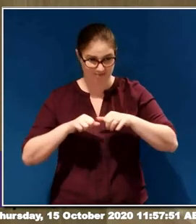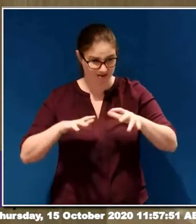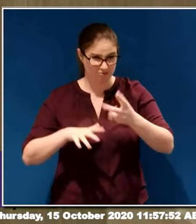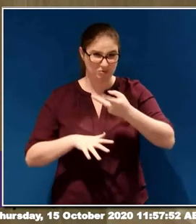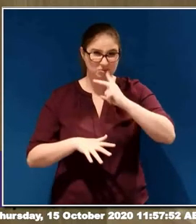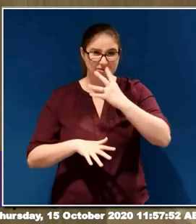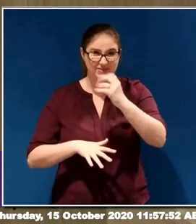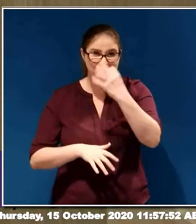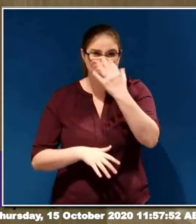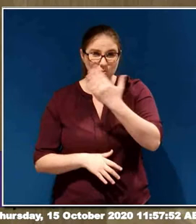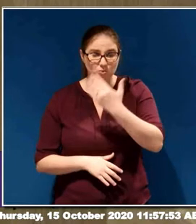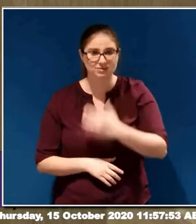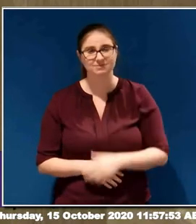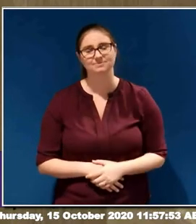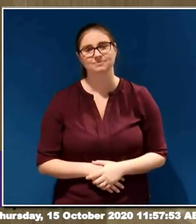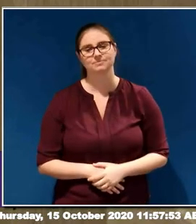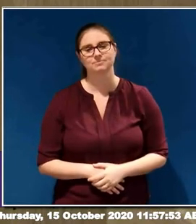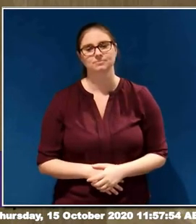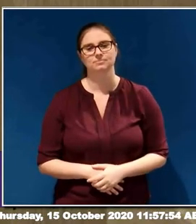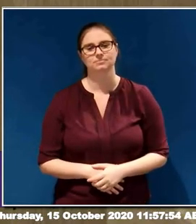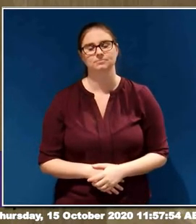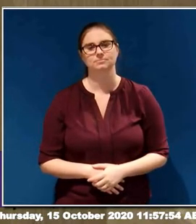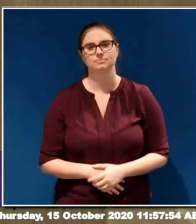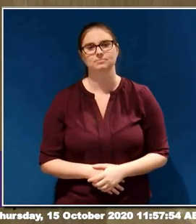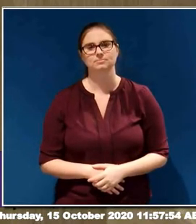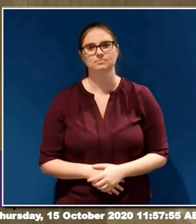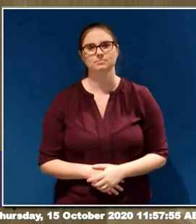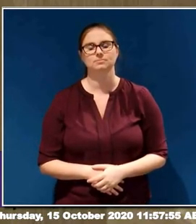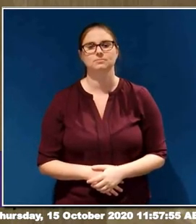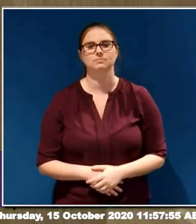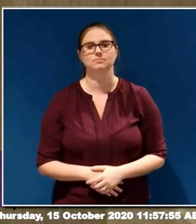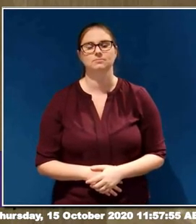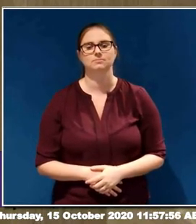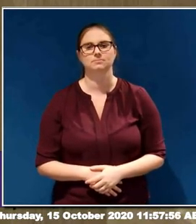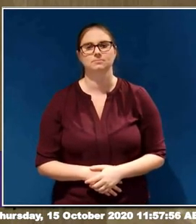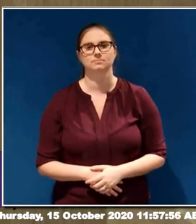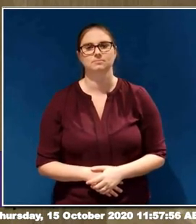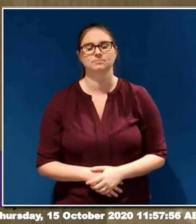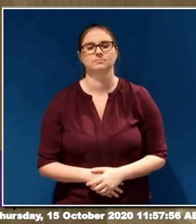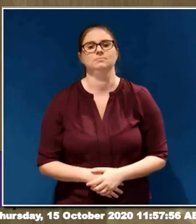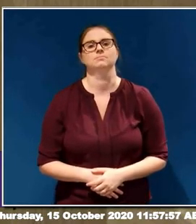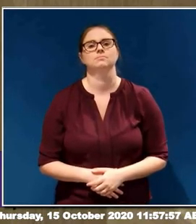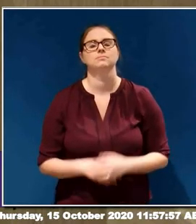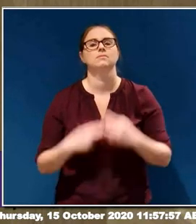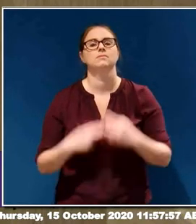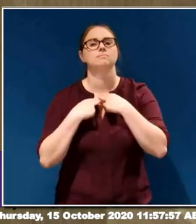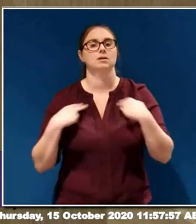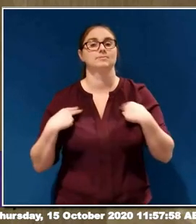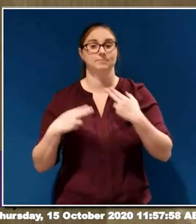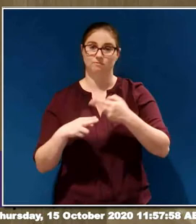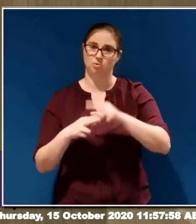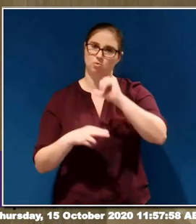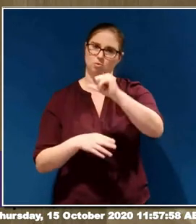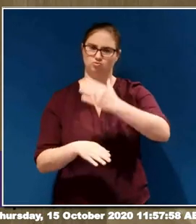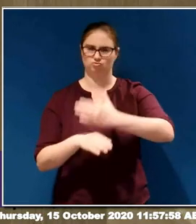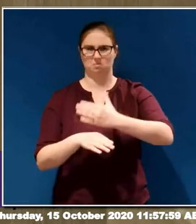And so far as you're aware, to hold the position of PEO, there's no formal qualification required, is that your understanding?